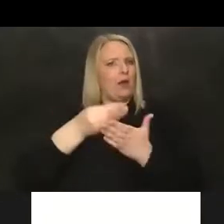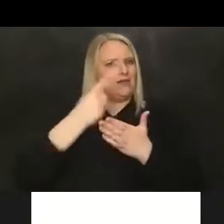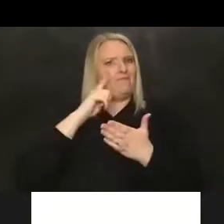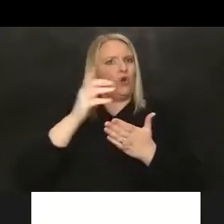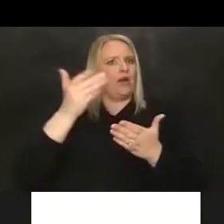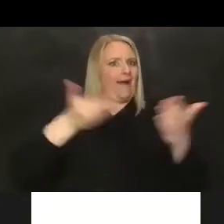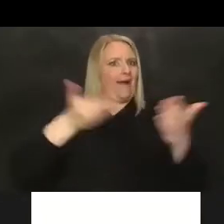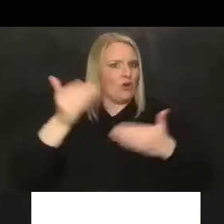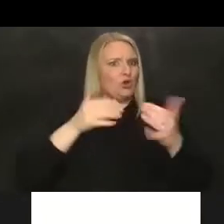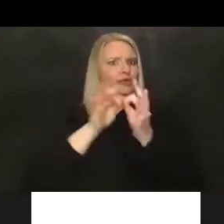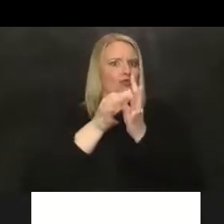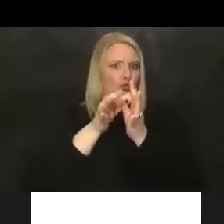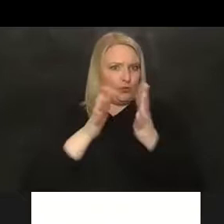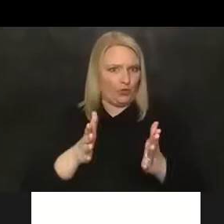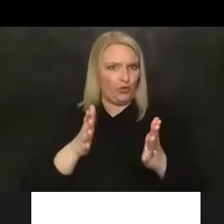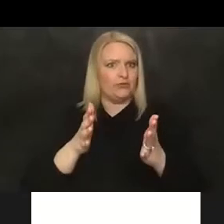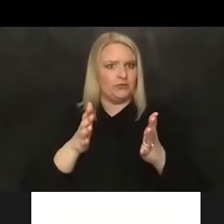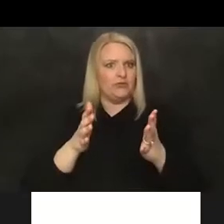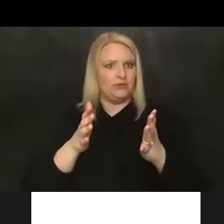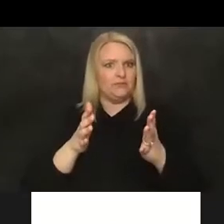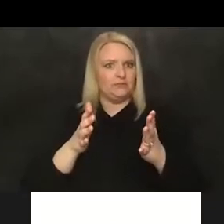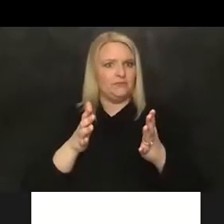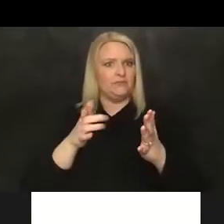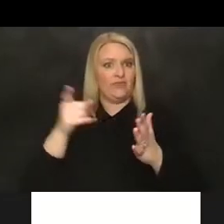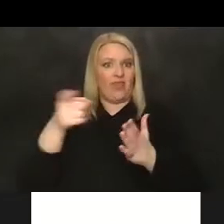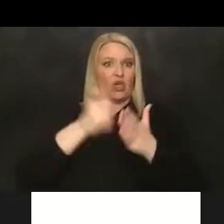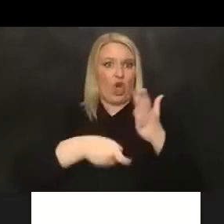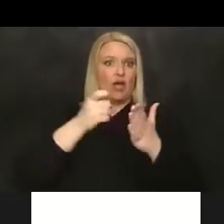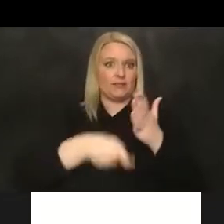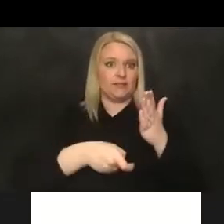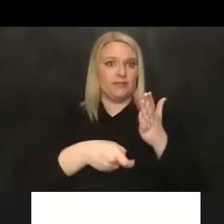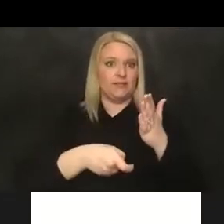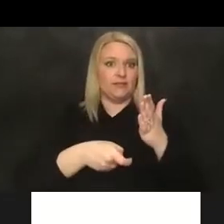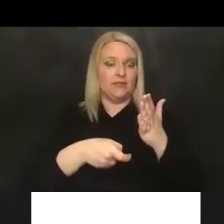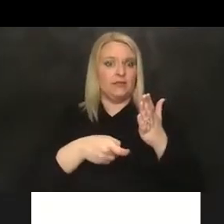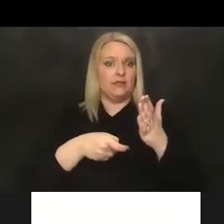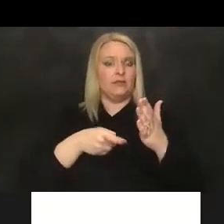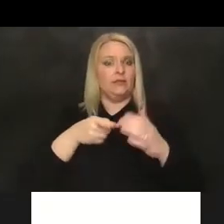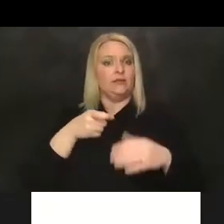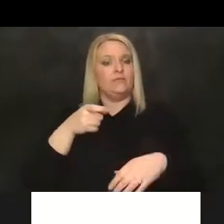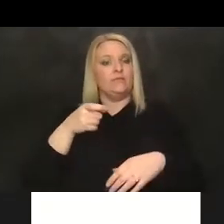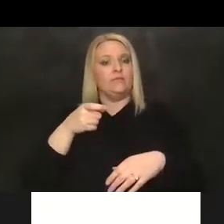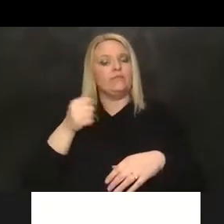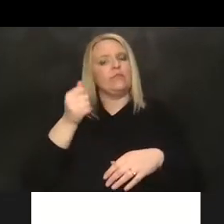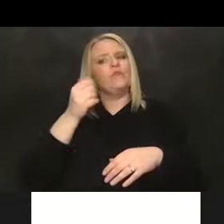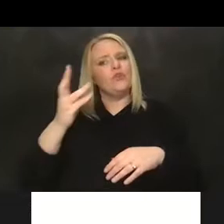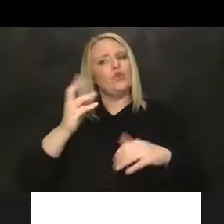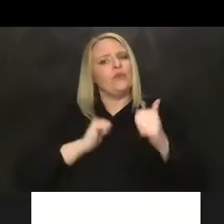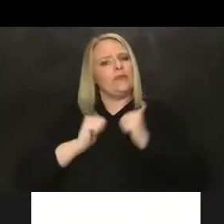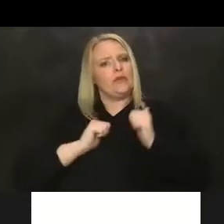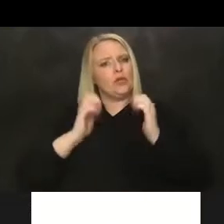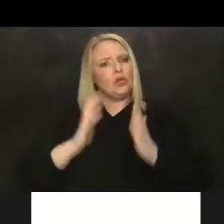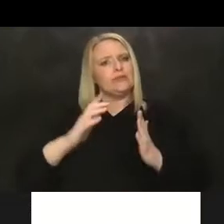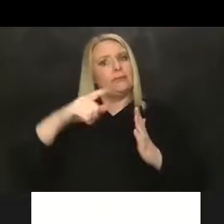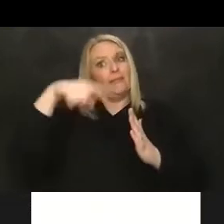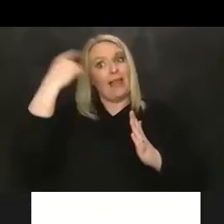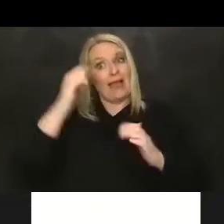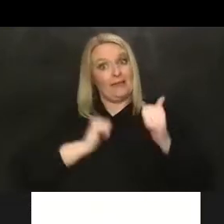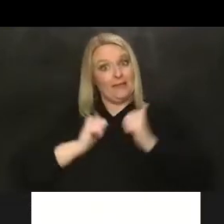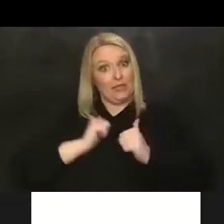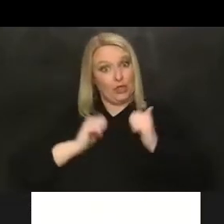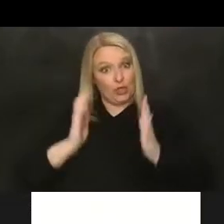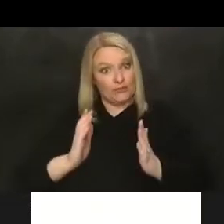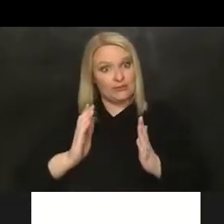interpreters, they cost. There are few- few theaters that, black theaters, that have the the financial